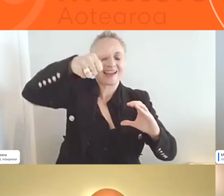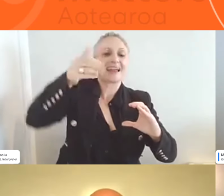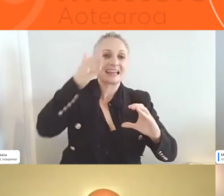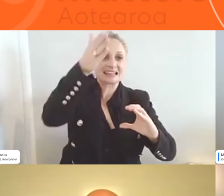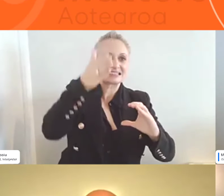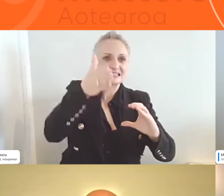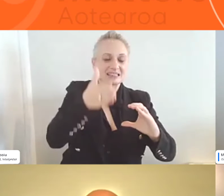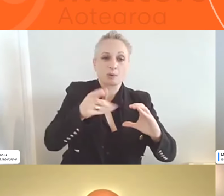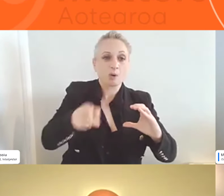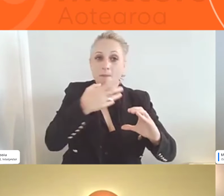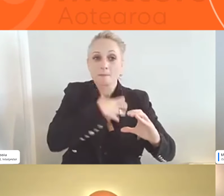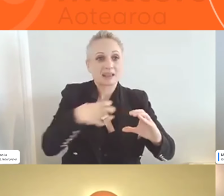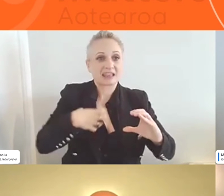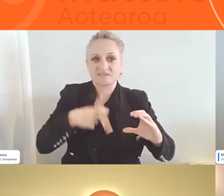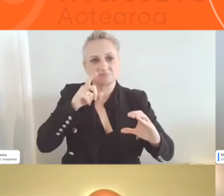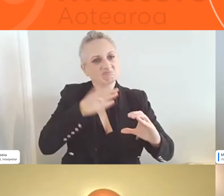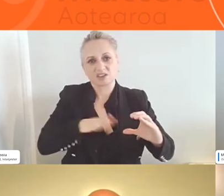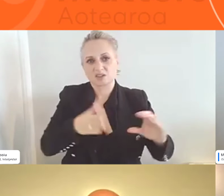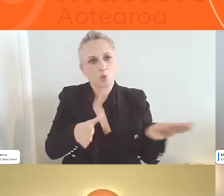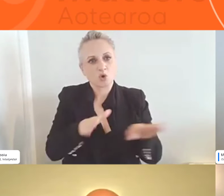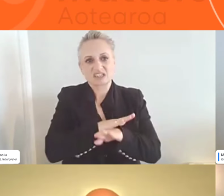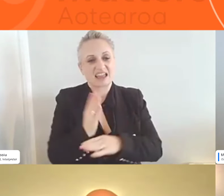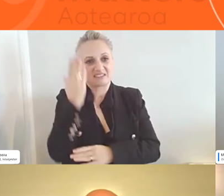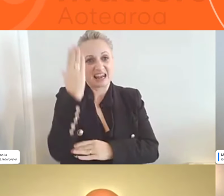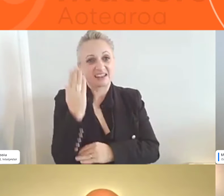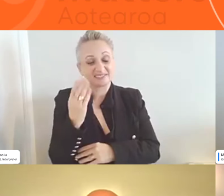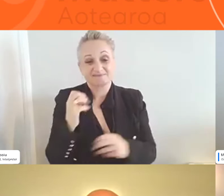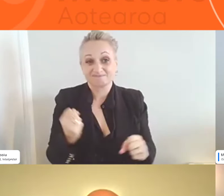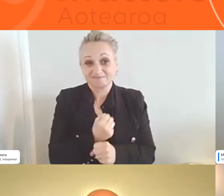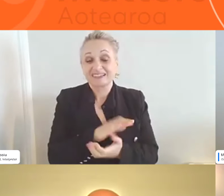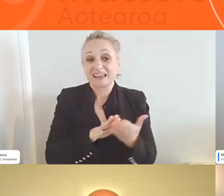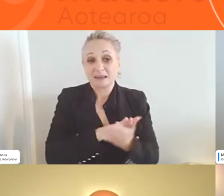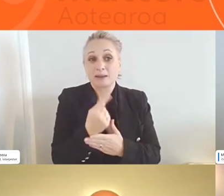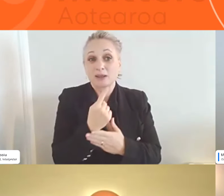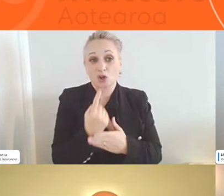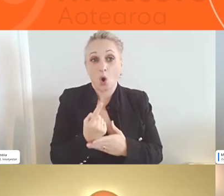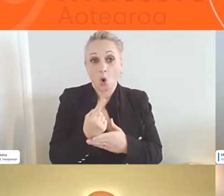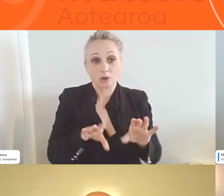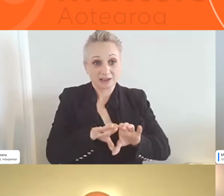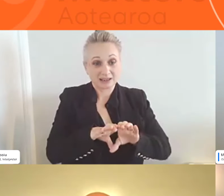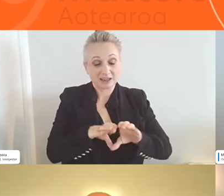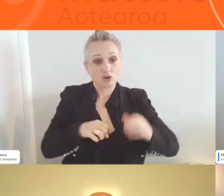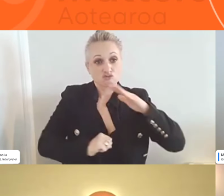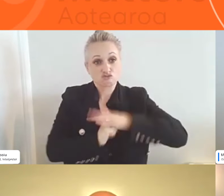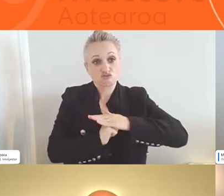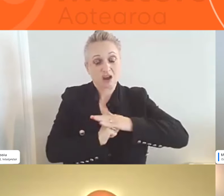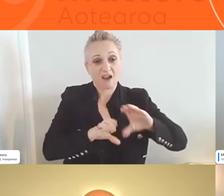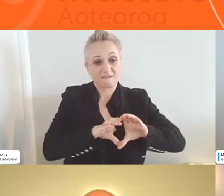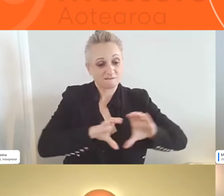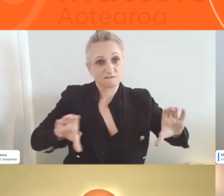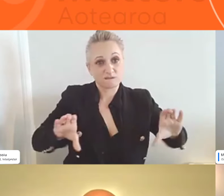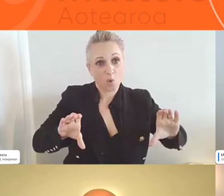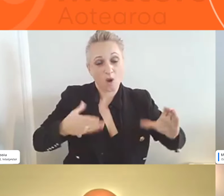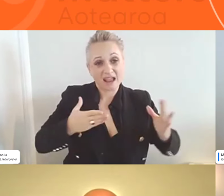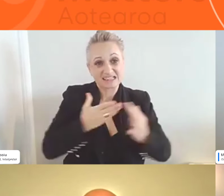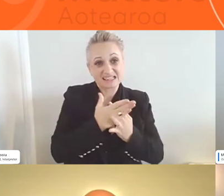we can only then do the bottom floor as accessible, and there's a lot of these three level things happening around the country. So